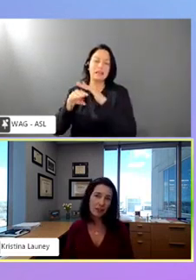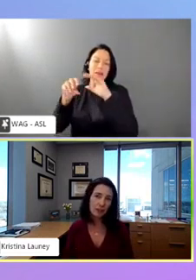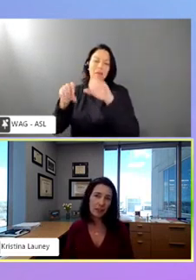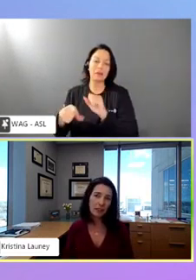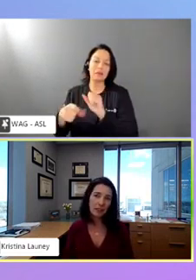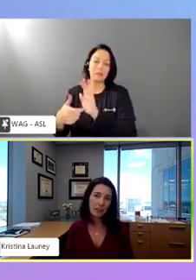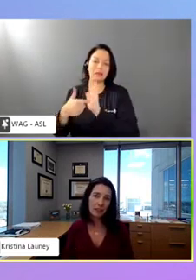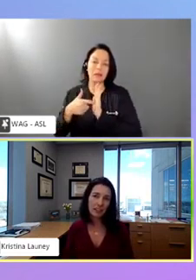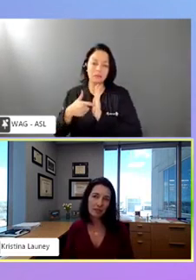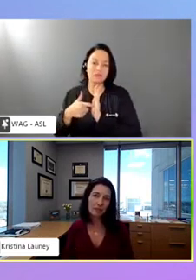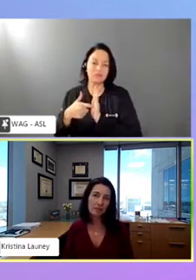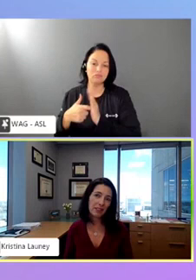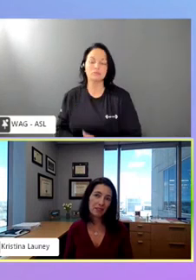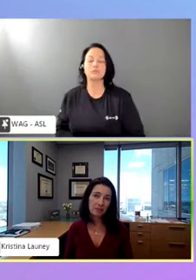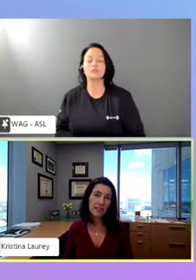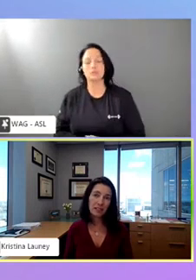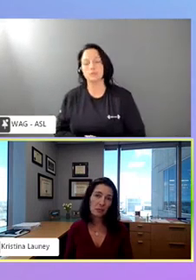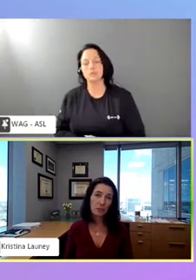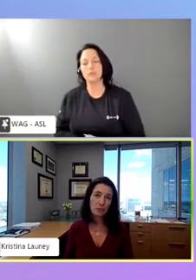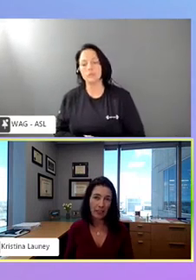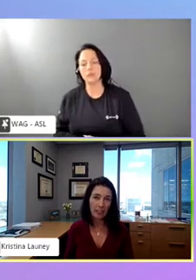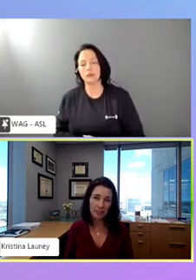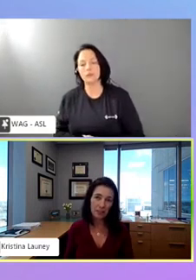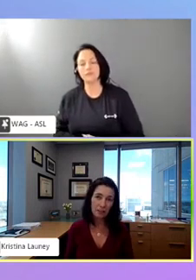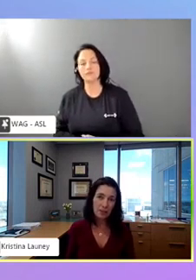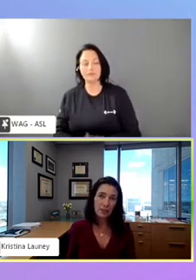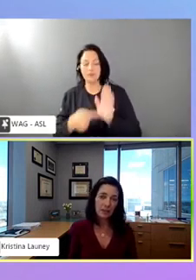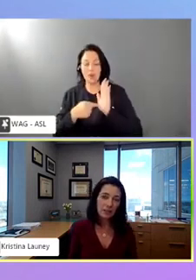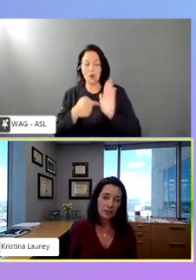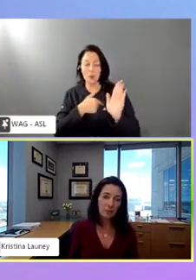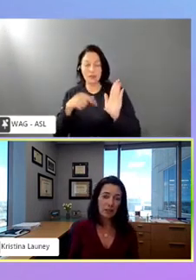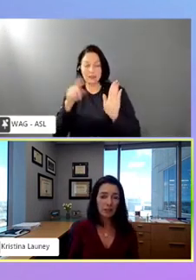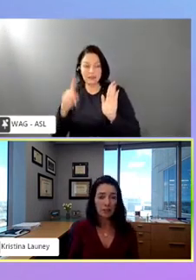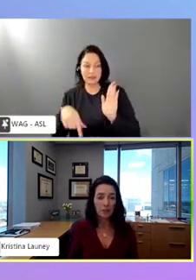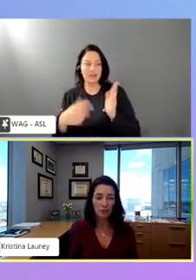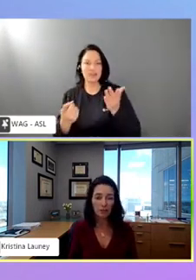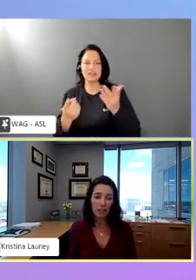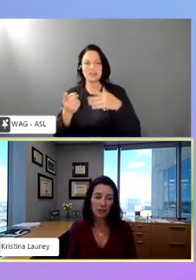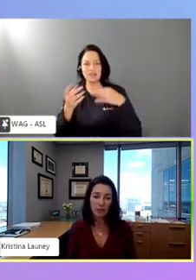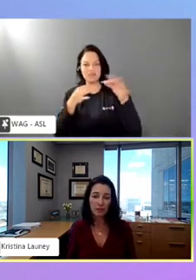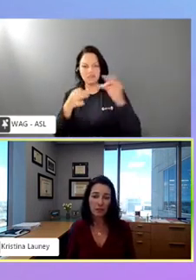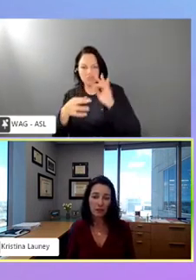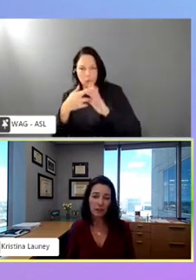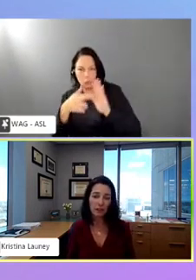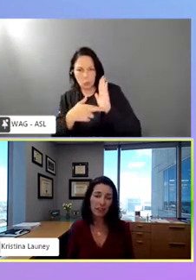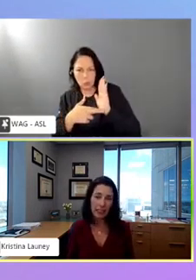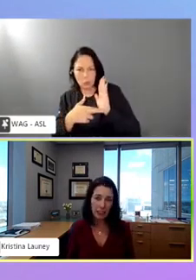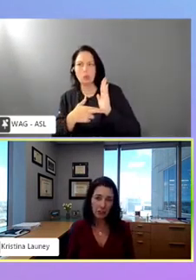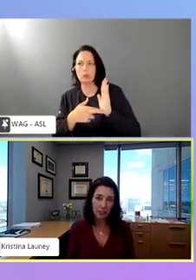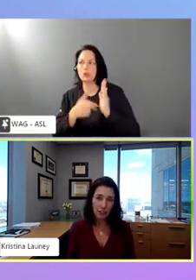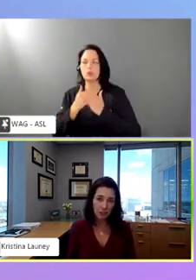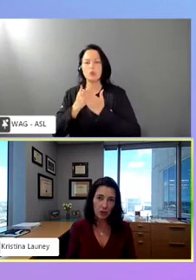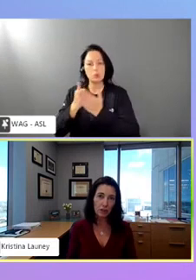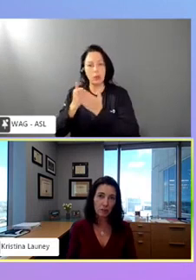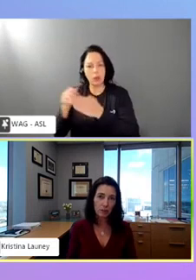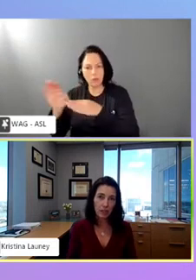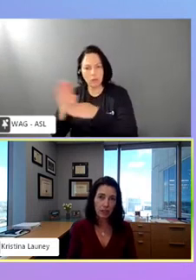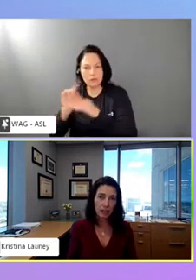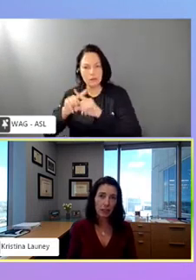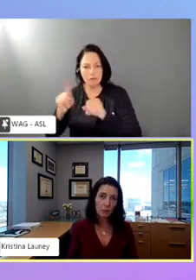years. That report showed that many agencies were not complying with 508 web accessibility mandates. Showing not only do we need